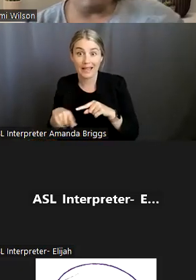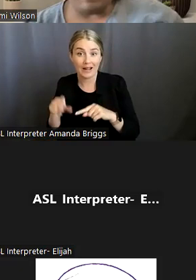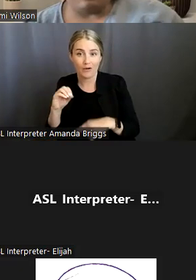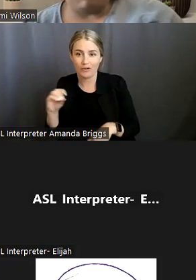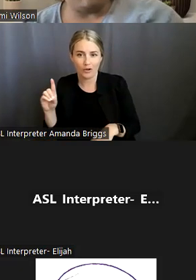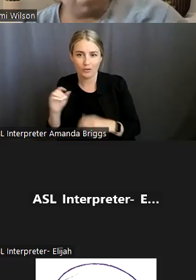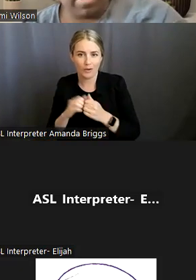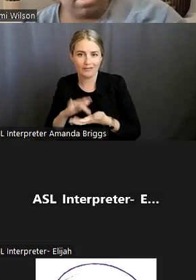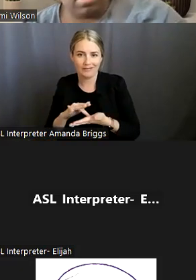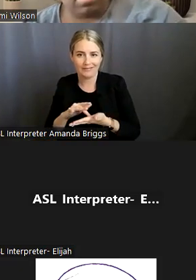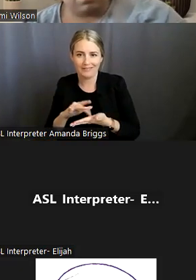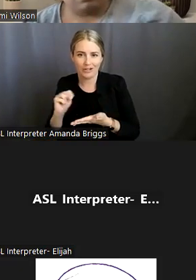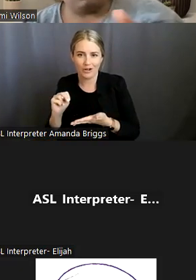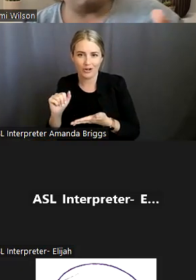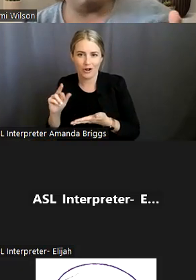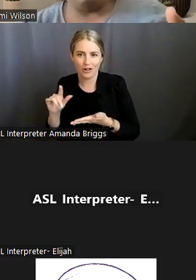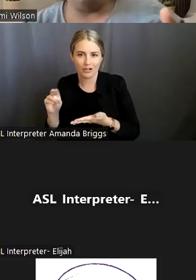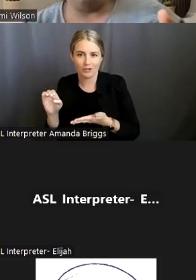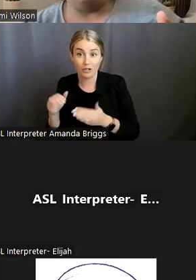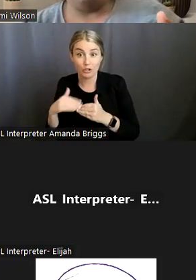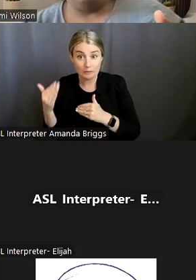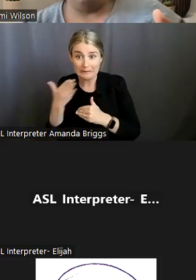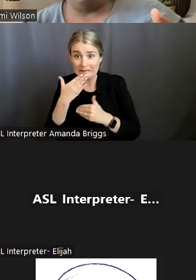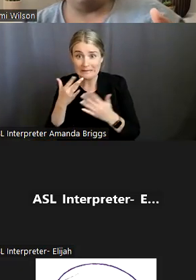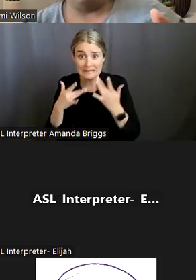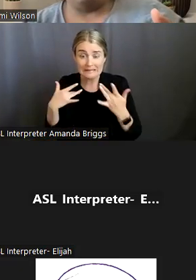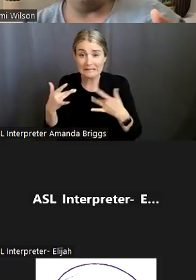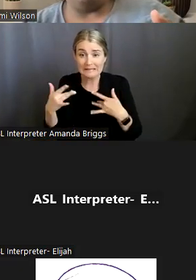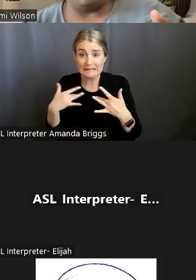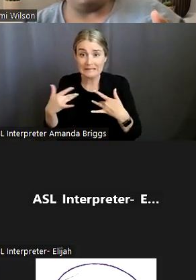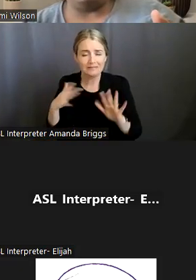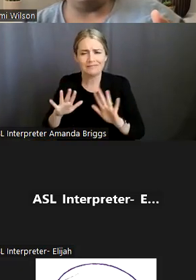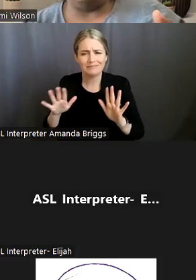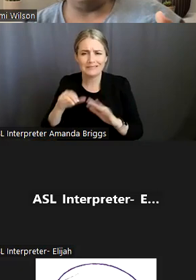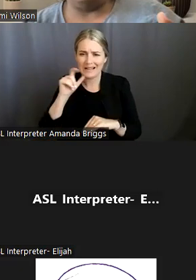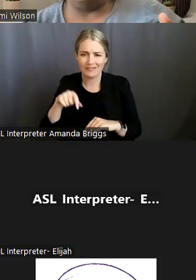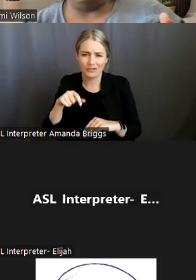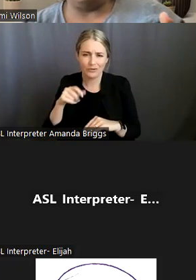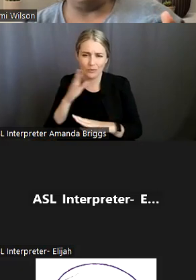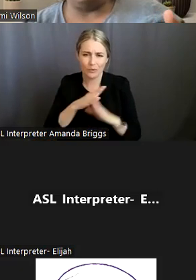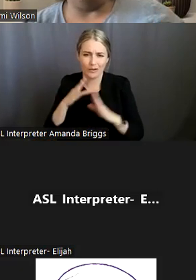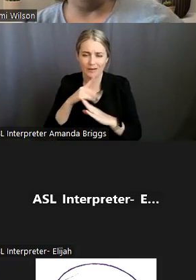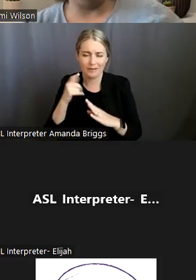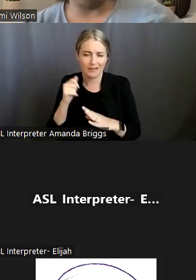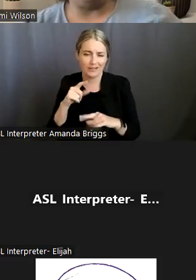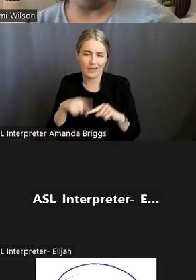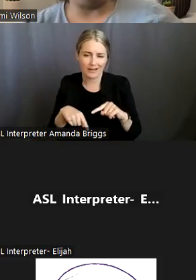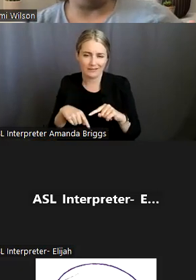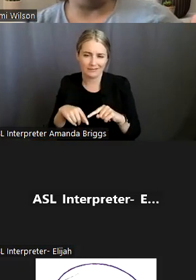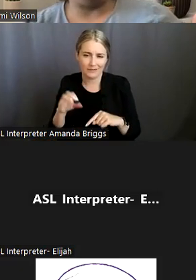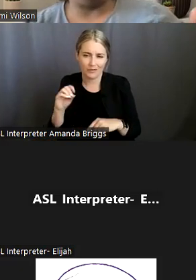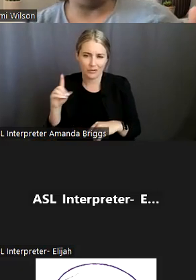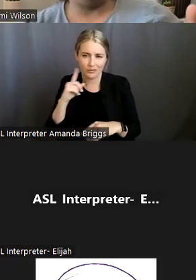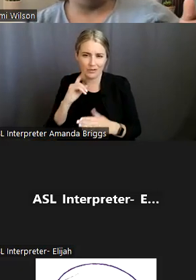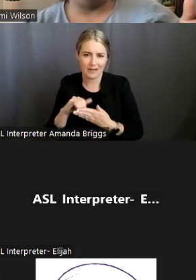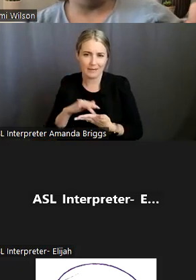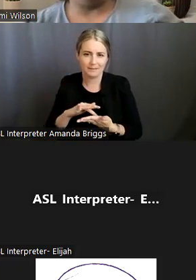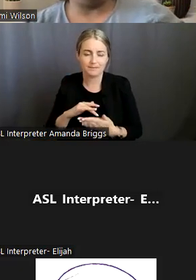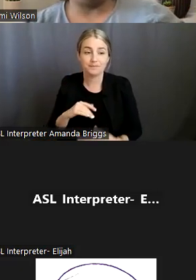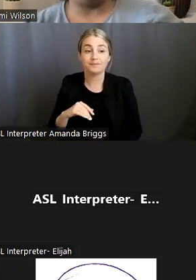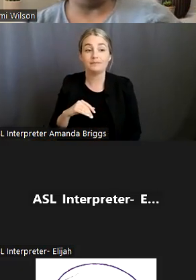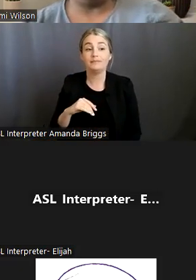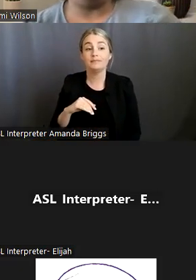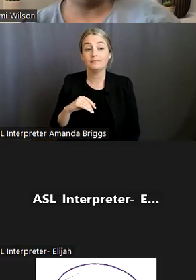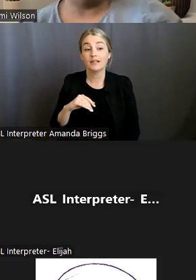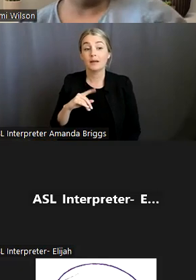so you can't give them too much. But I will say that we we were seeing